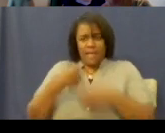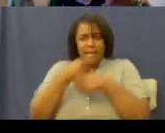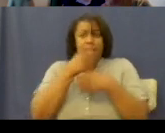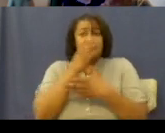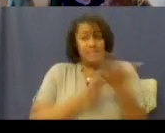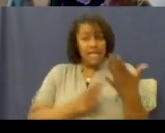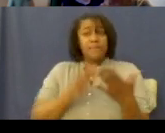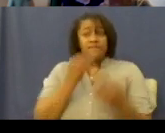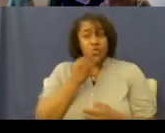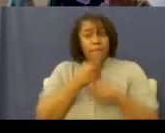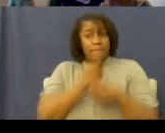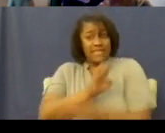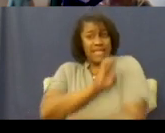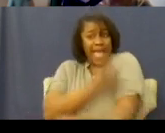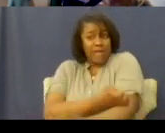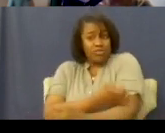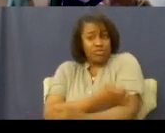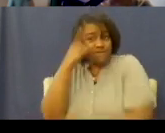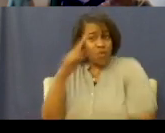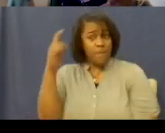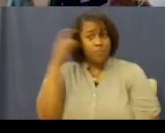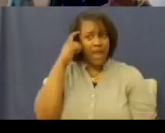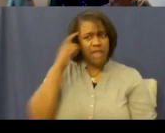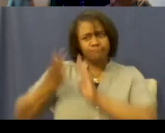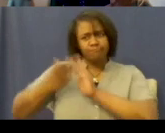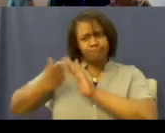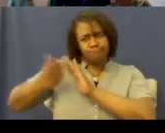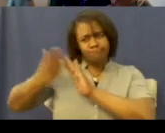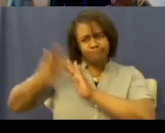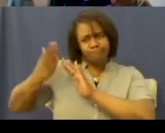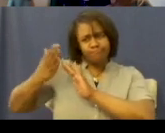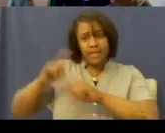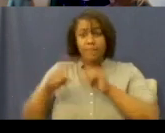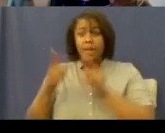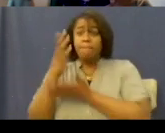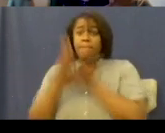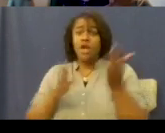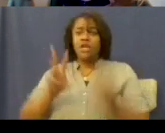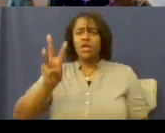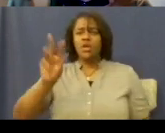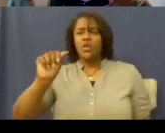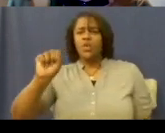But part of it is what's called waste. It's stuff that we don't want anymore;